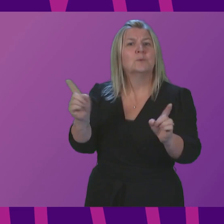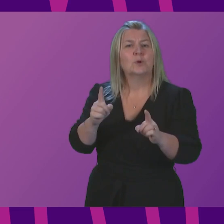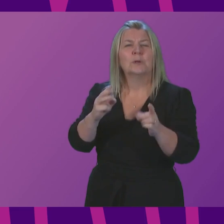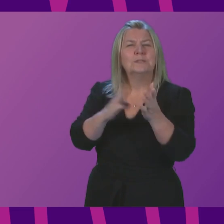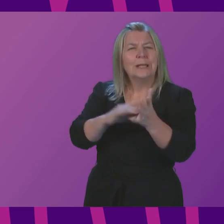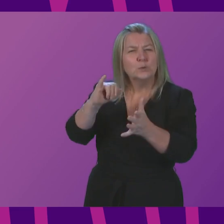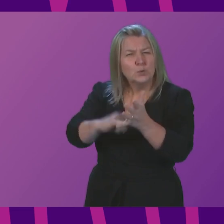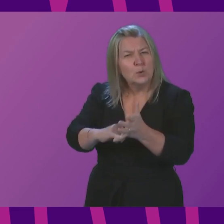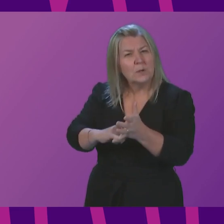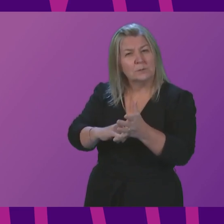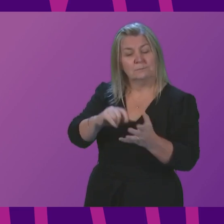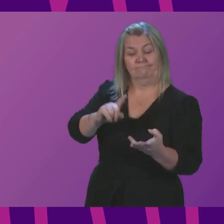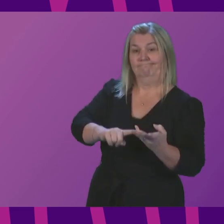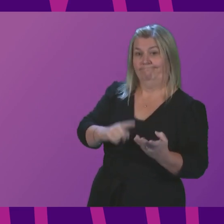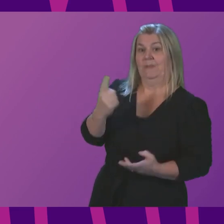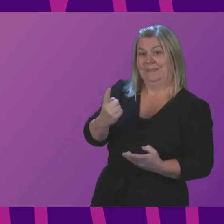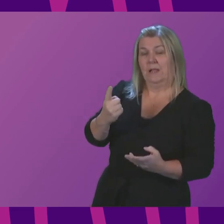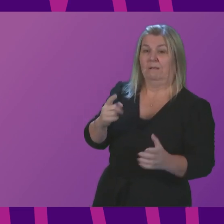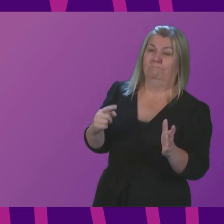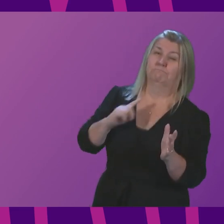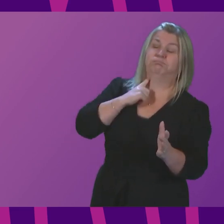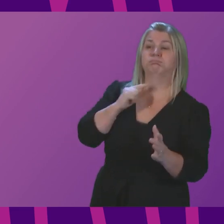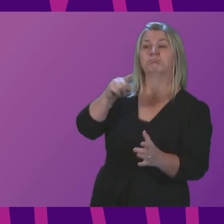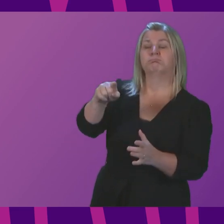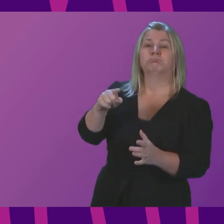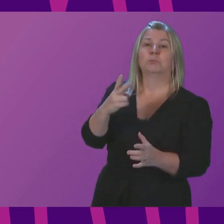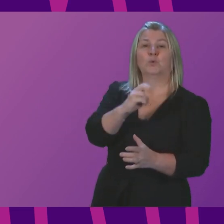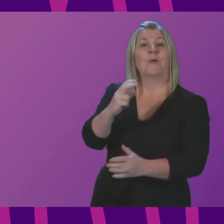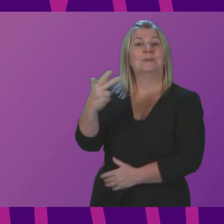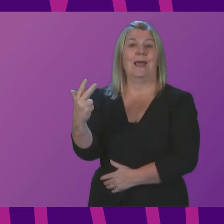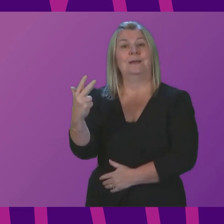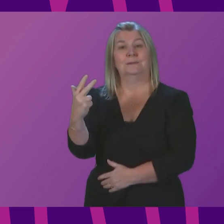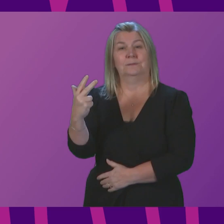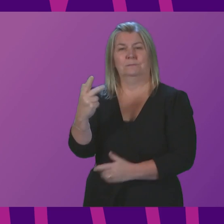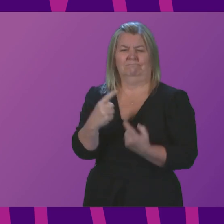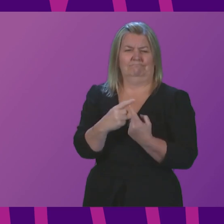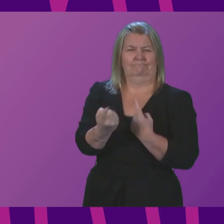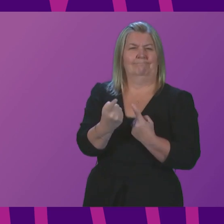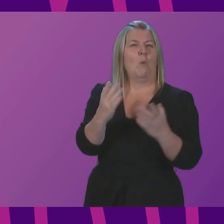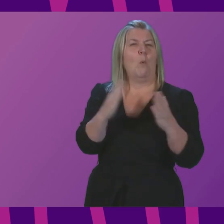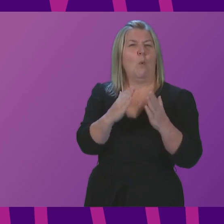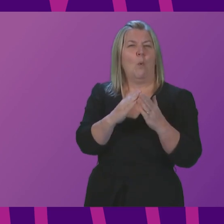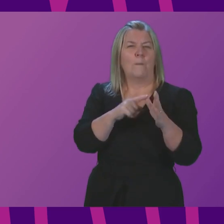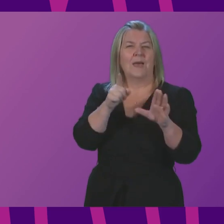Stewart, who was murdered in 2008 near her home in Ayrshire. Just a few weeks ago, her